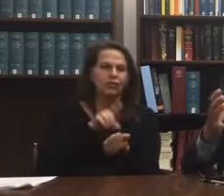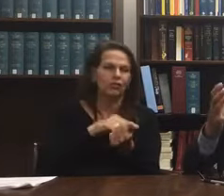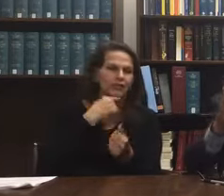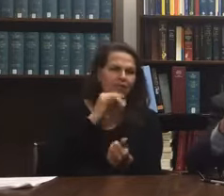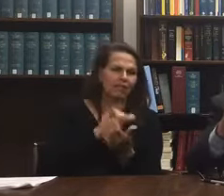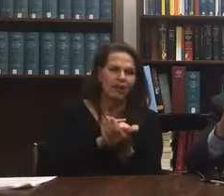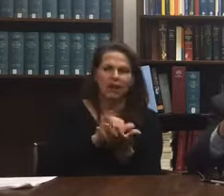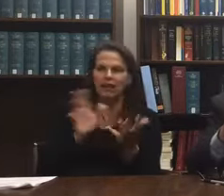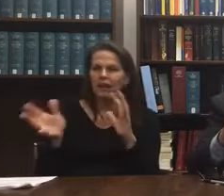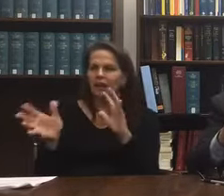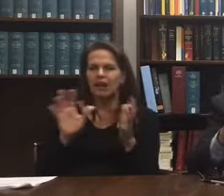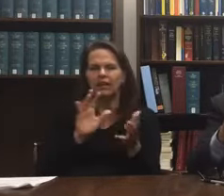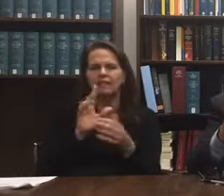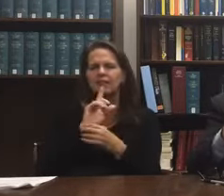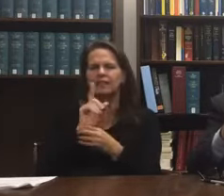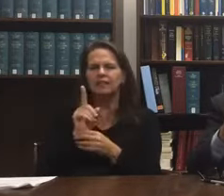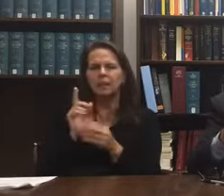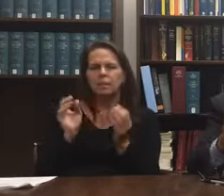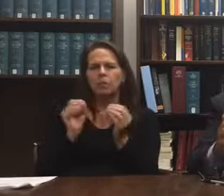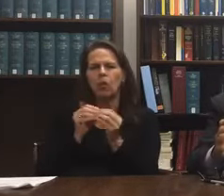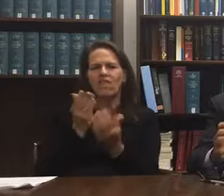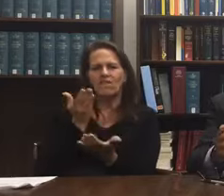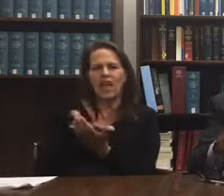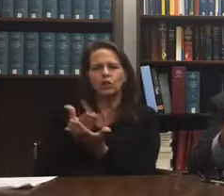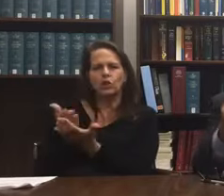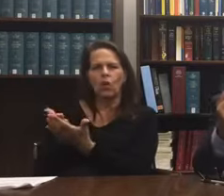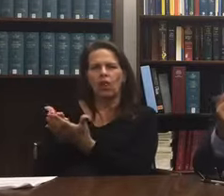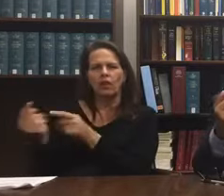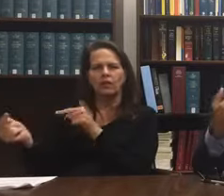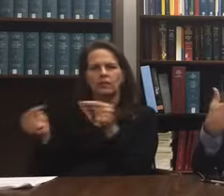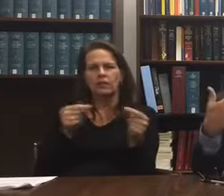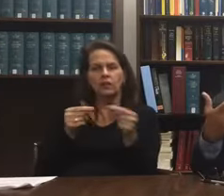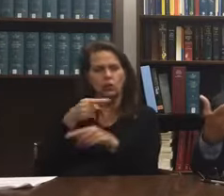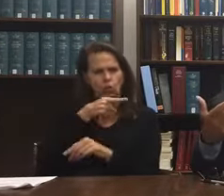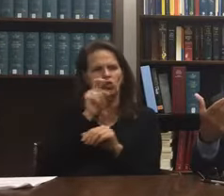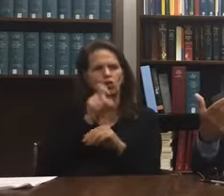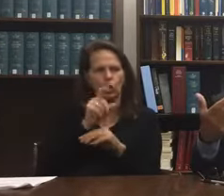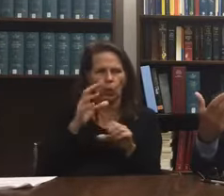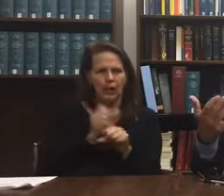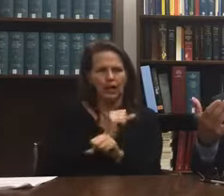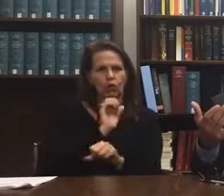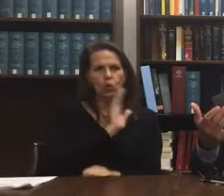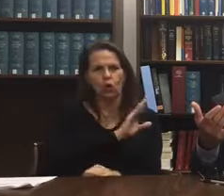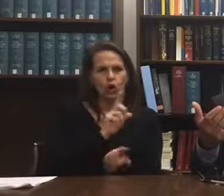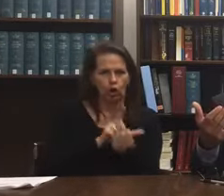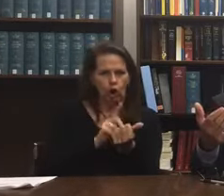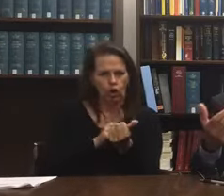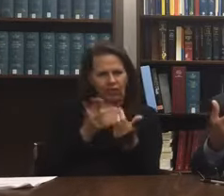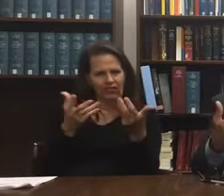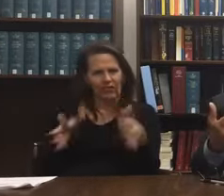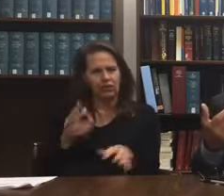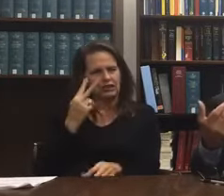it's a little it's more of a factual dispute you should still win that one because your doctor has actually assessed your child and they have it but